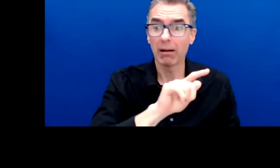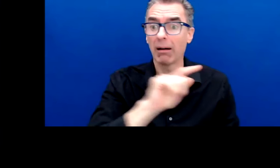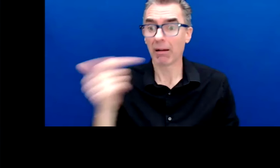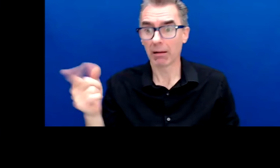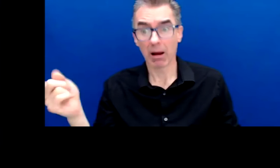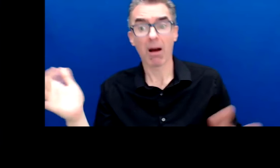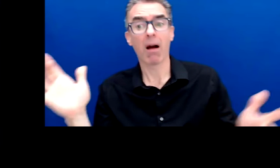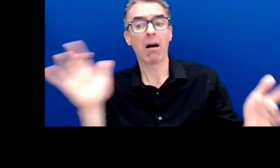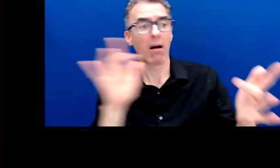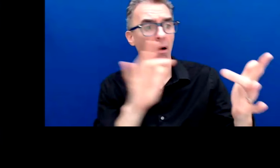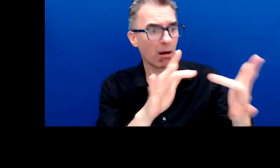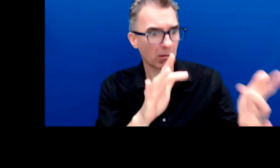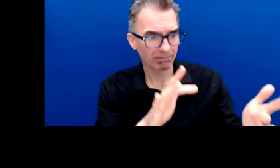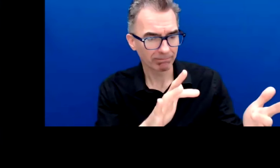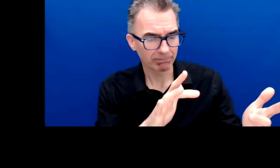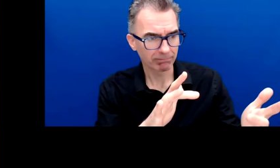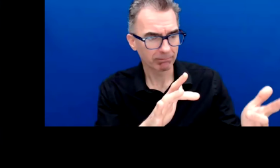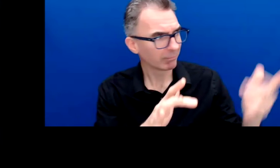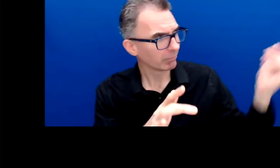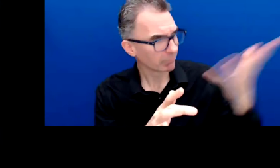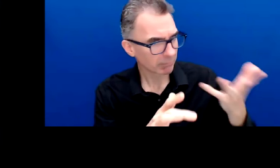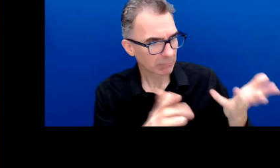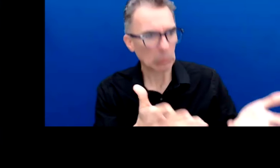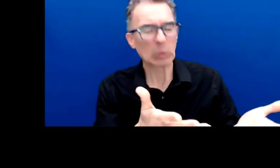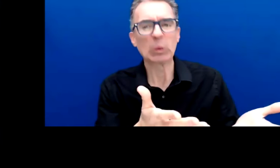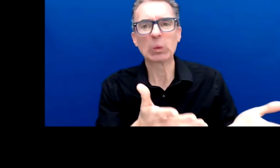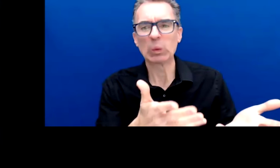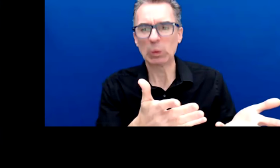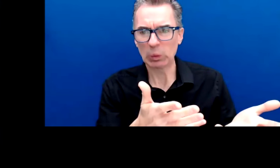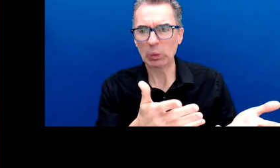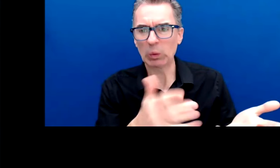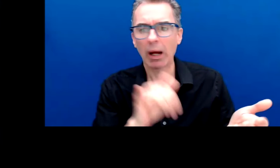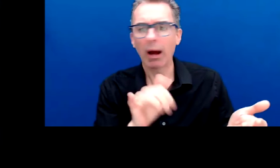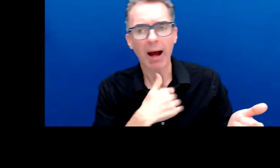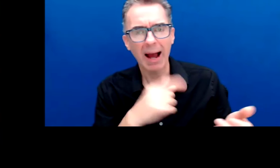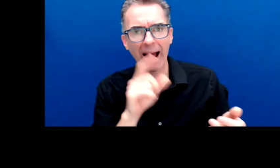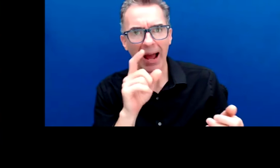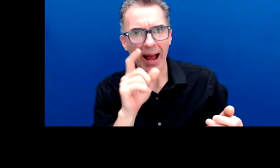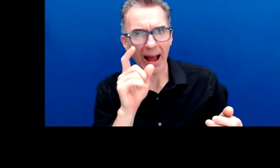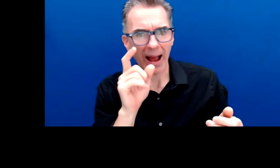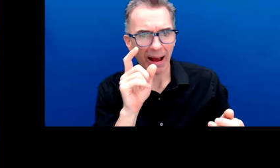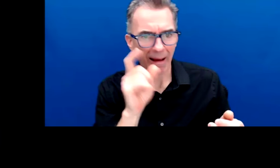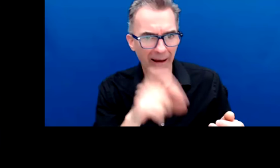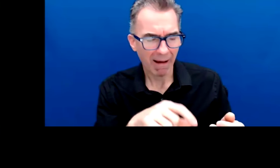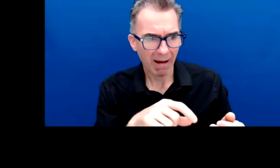of potential boundary for us to kind of work through because we're cold calling them about a very personal matter.